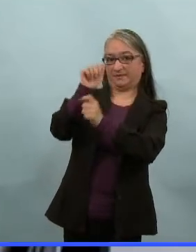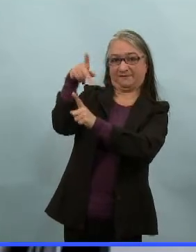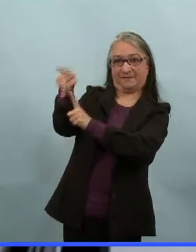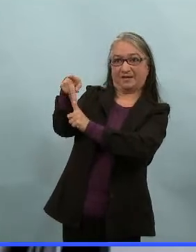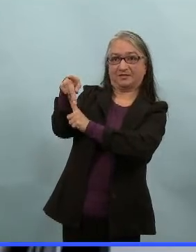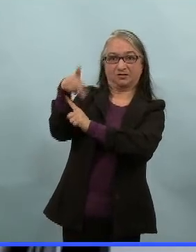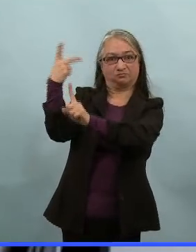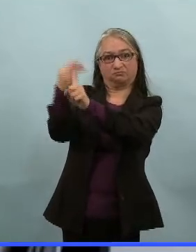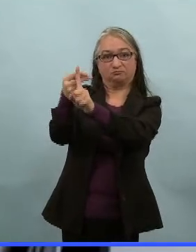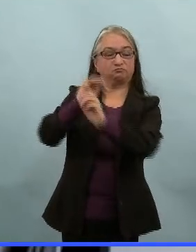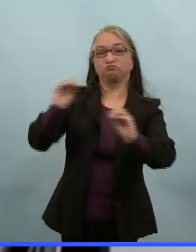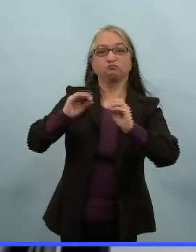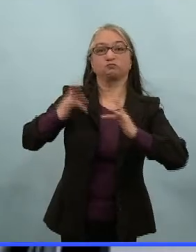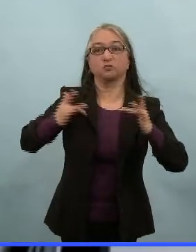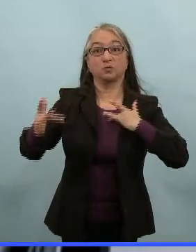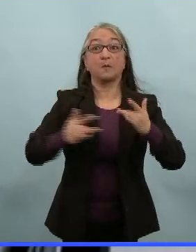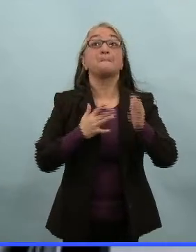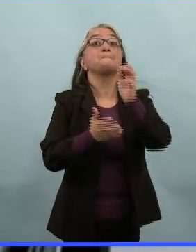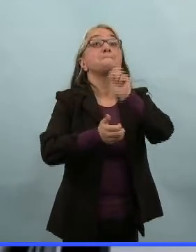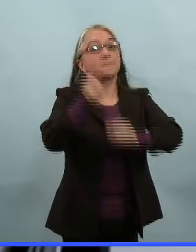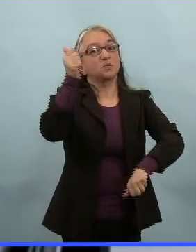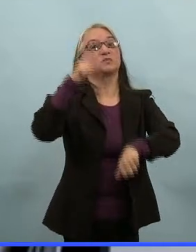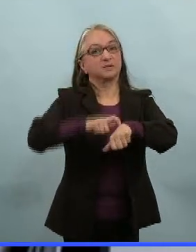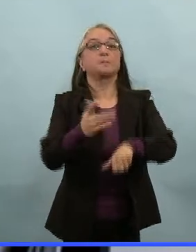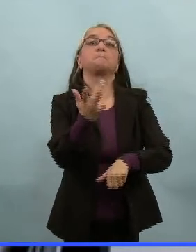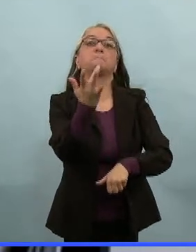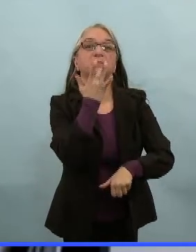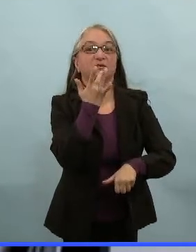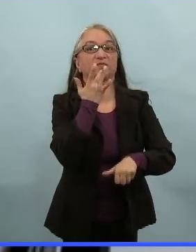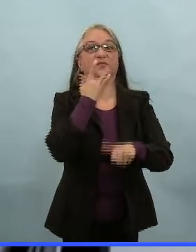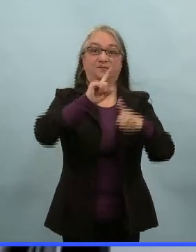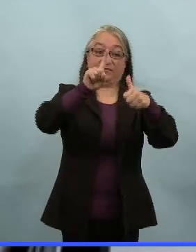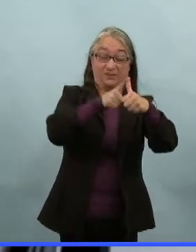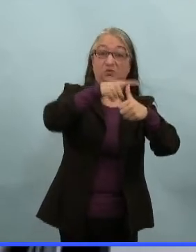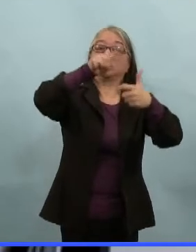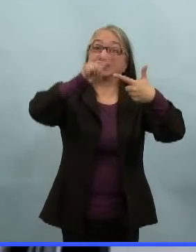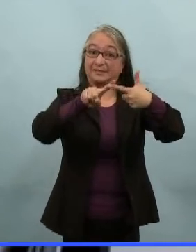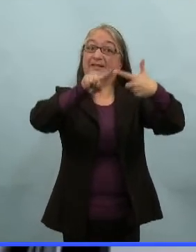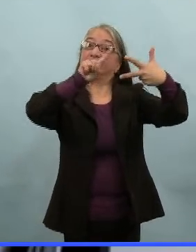the same mrna product for all their doses because we simply have more data supporting